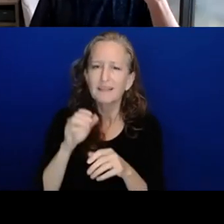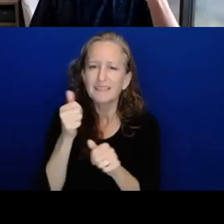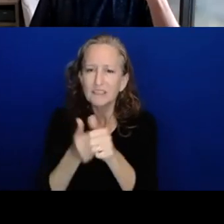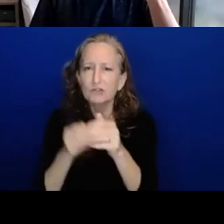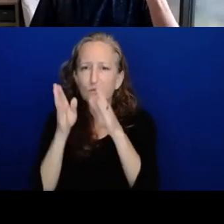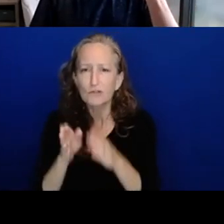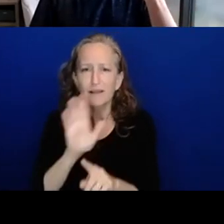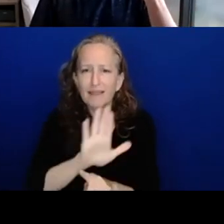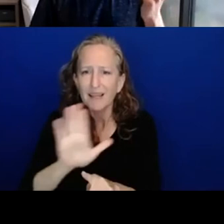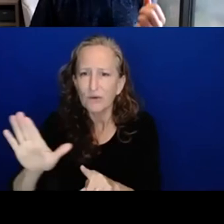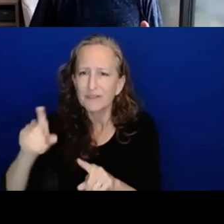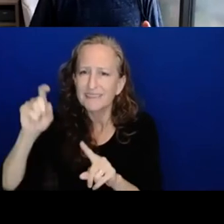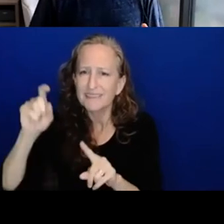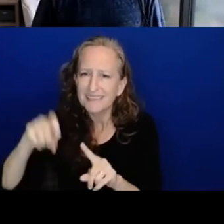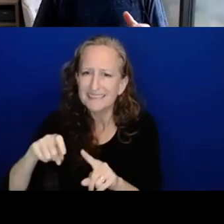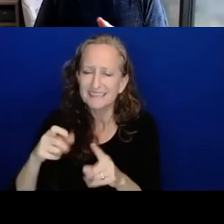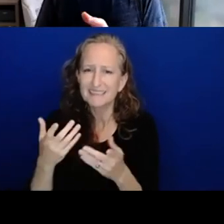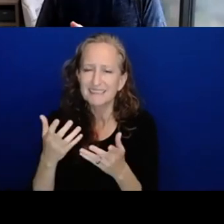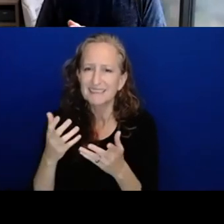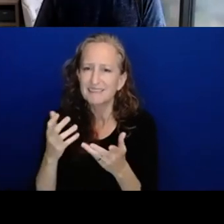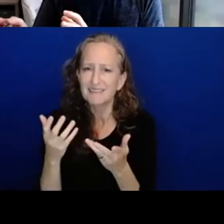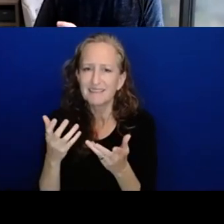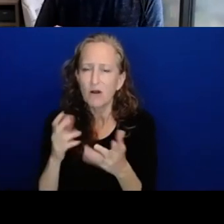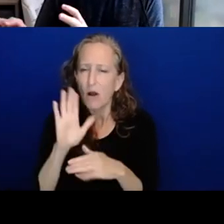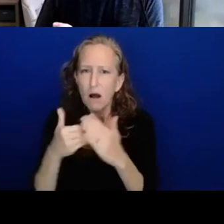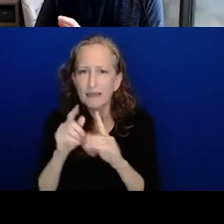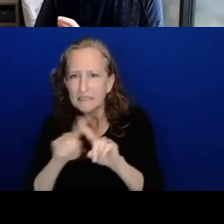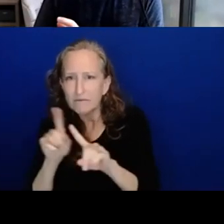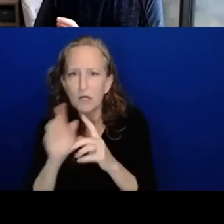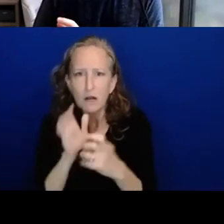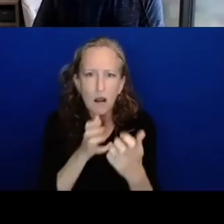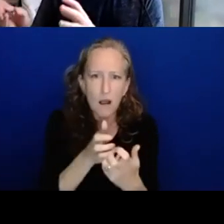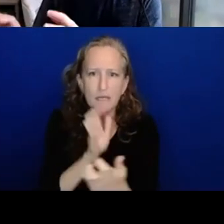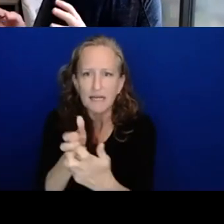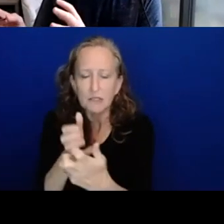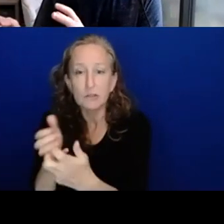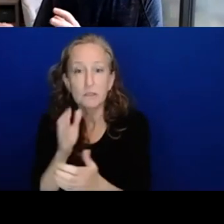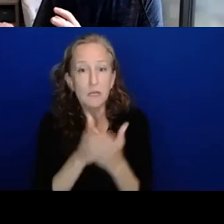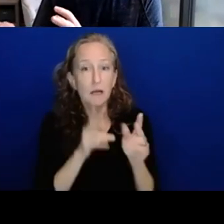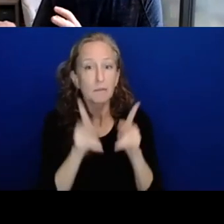obvious things to us. Like all the accommodations for people with children. Focusing on families